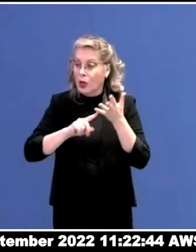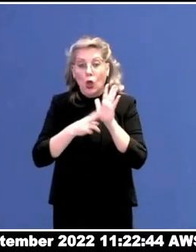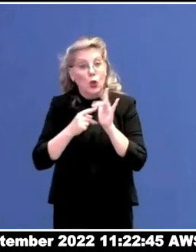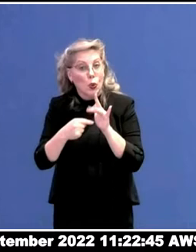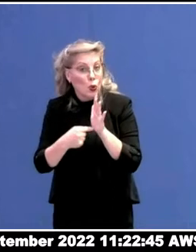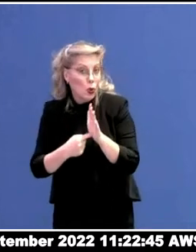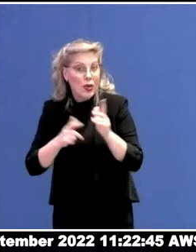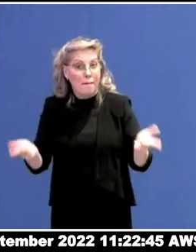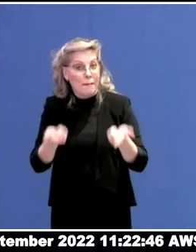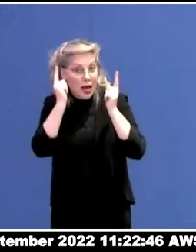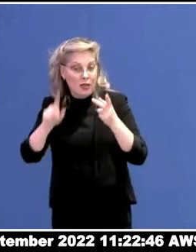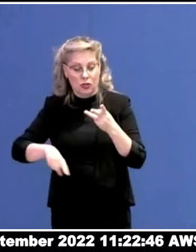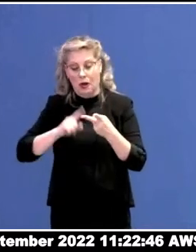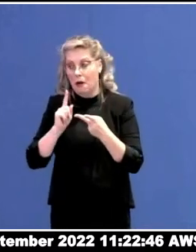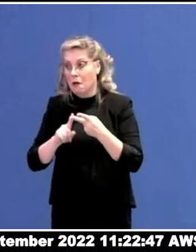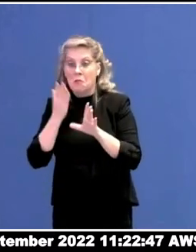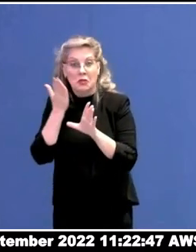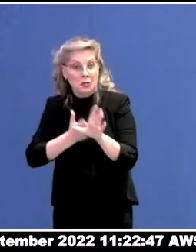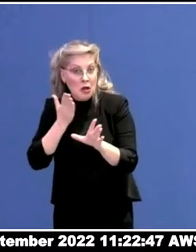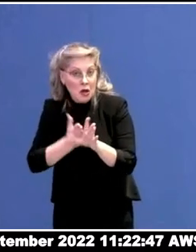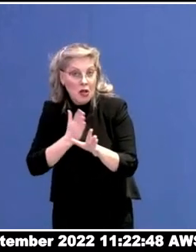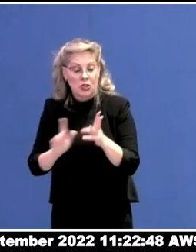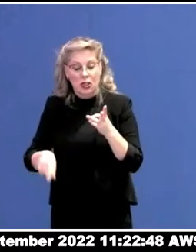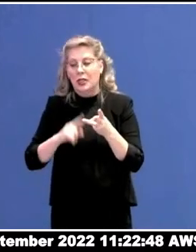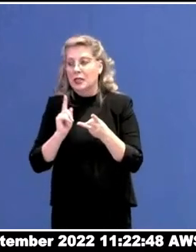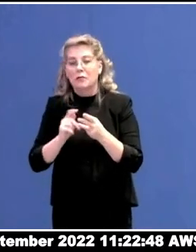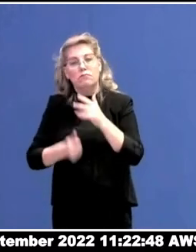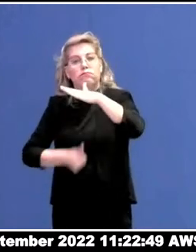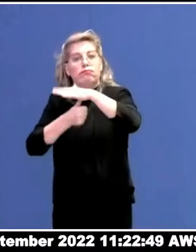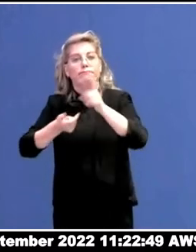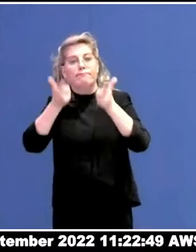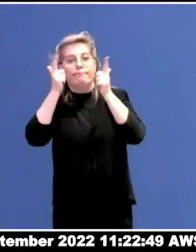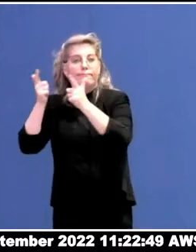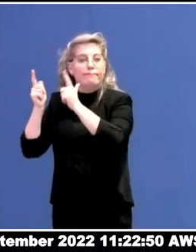There were key people in the prison. Also, some of the Aboriginal Liaison Officers.